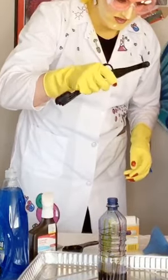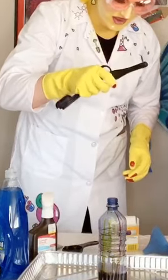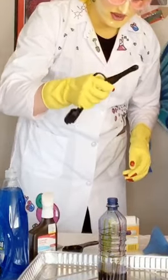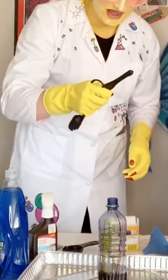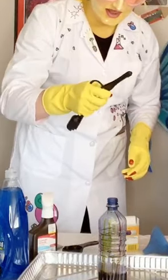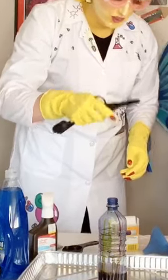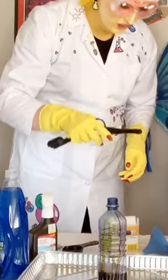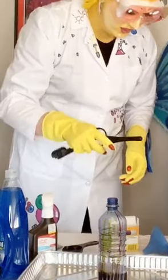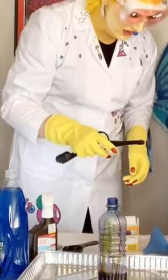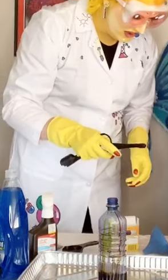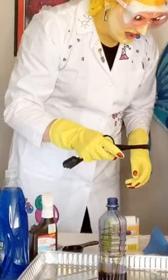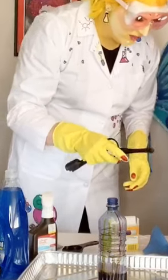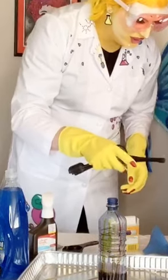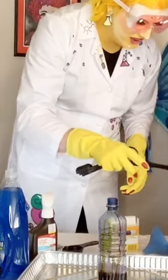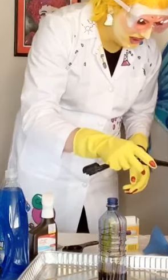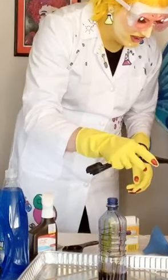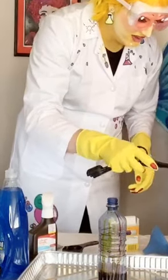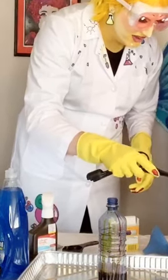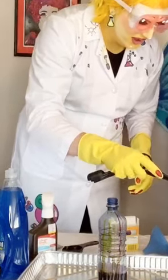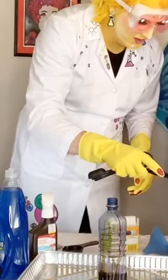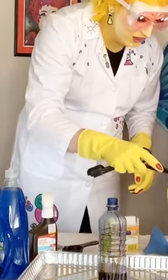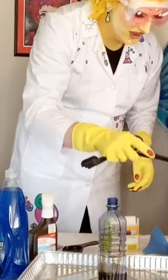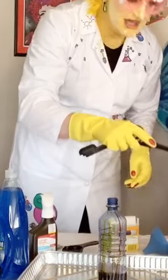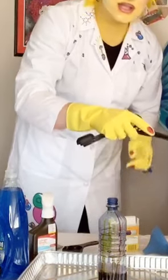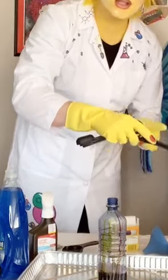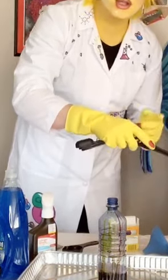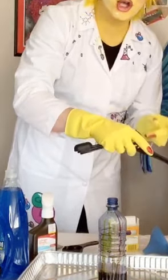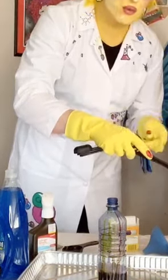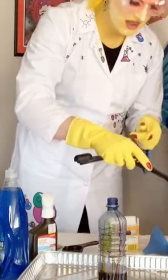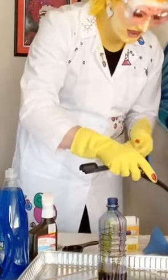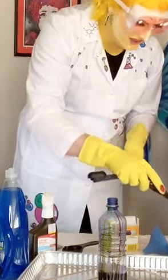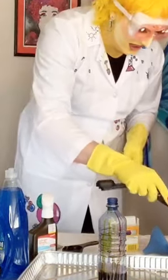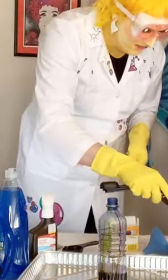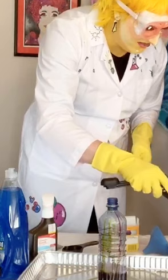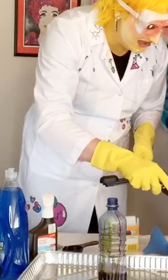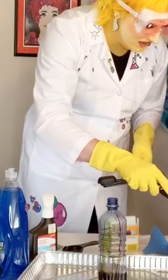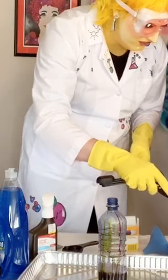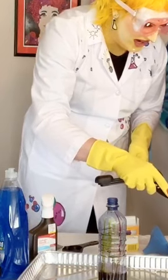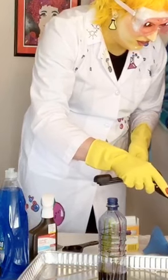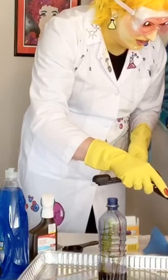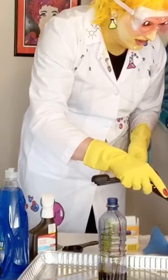measuring spoon, and we're just gonna put it in slowly so that I can mix it around.